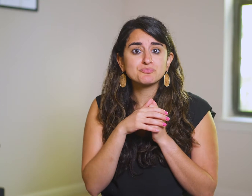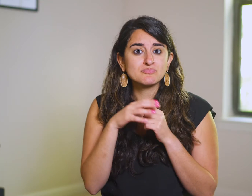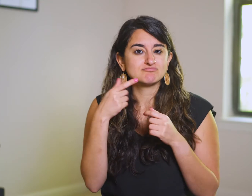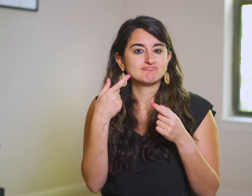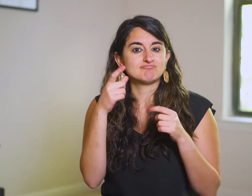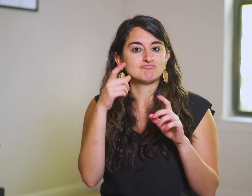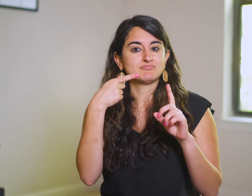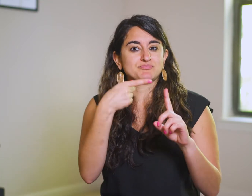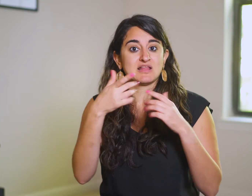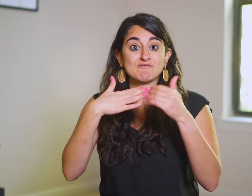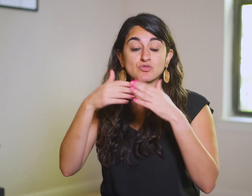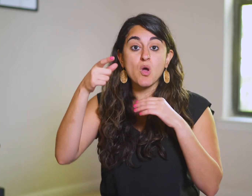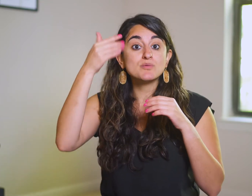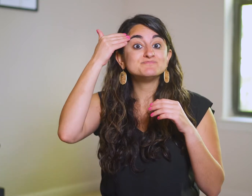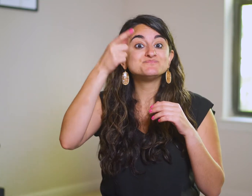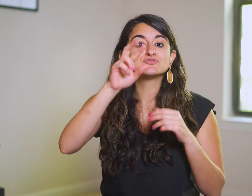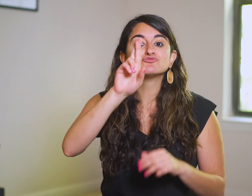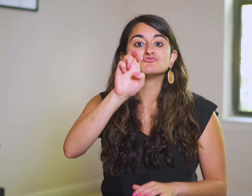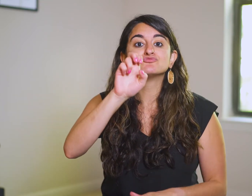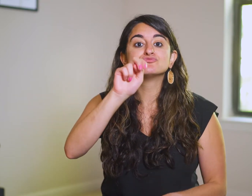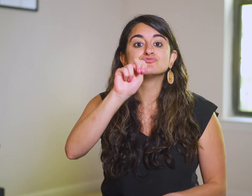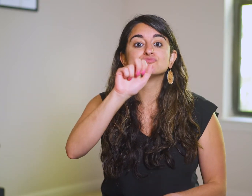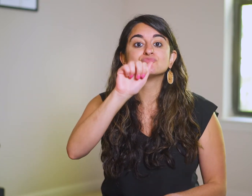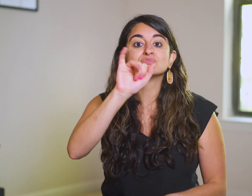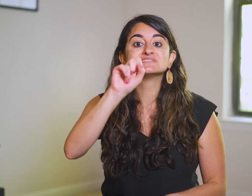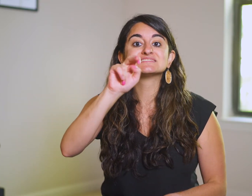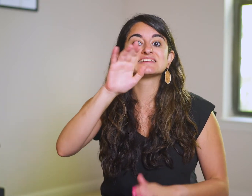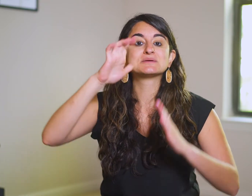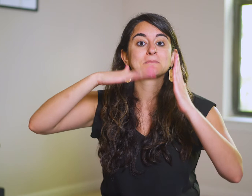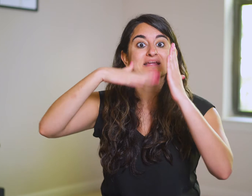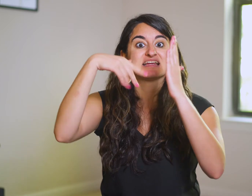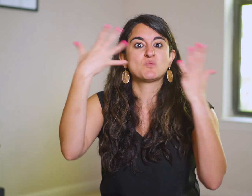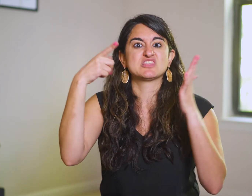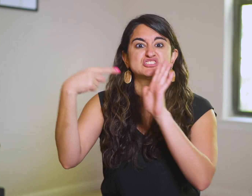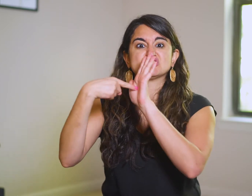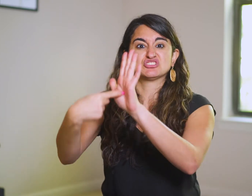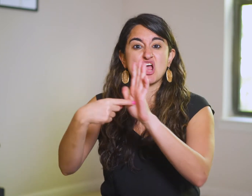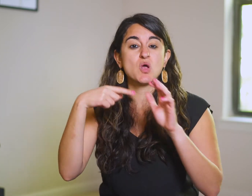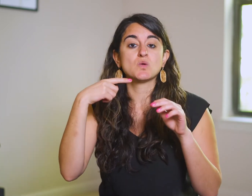Contrary to what Renaissance paintings portray,